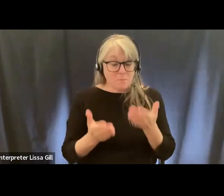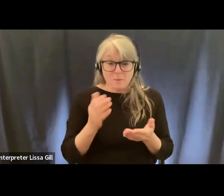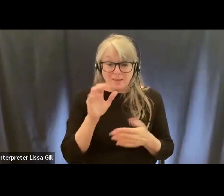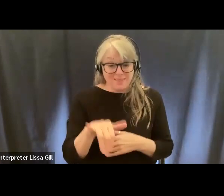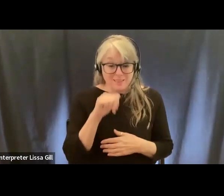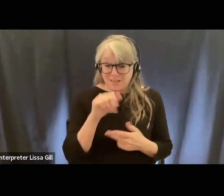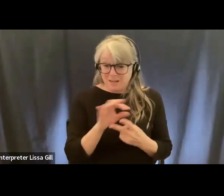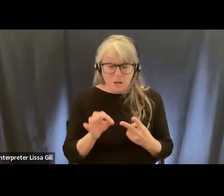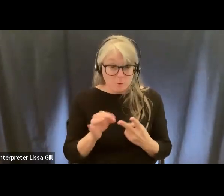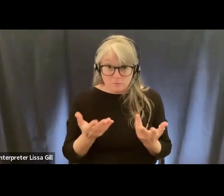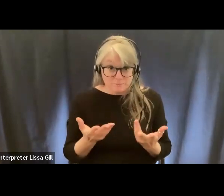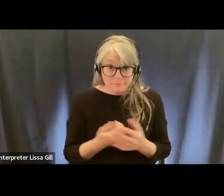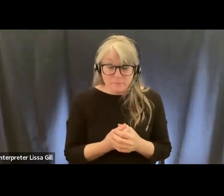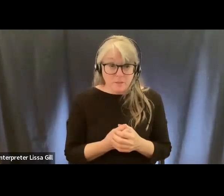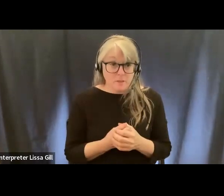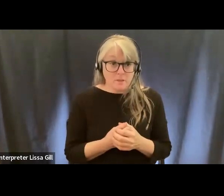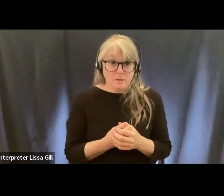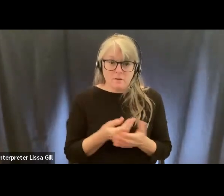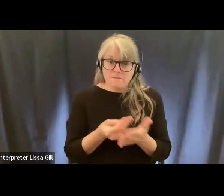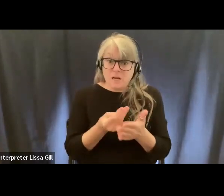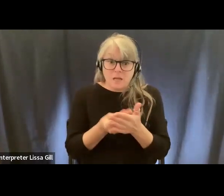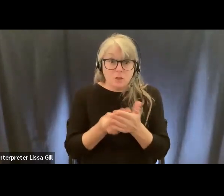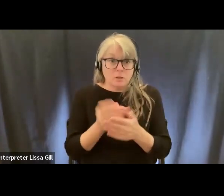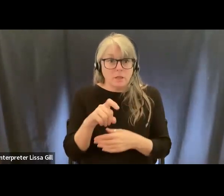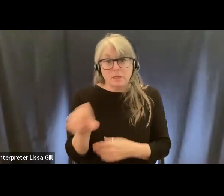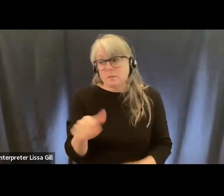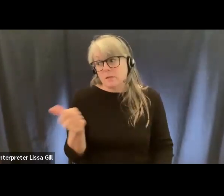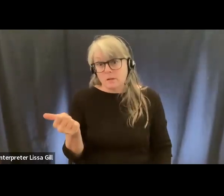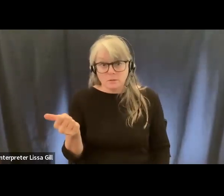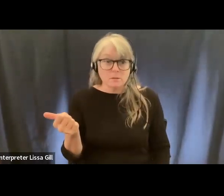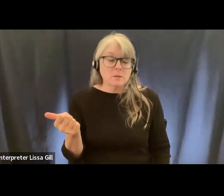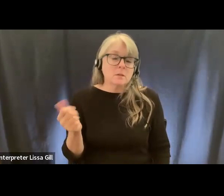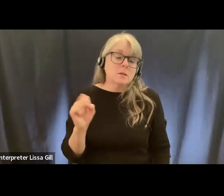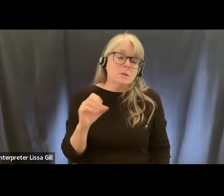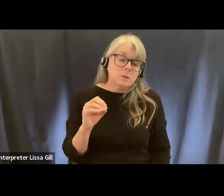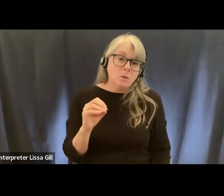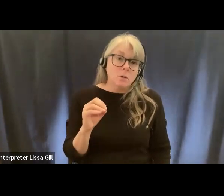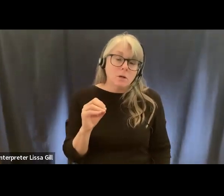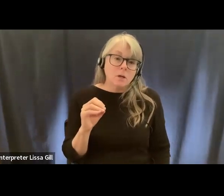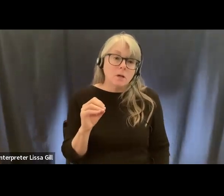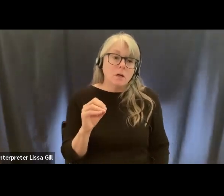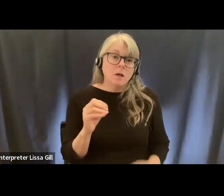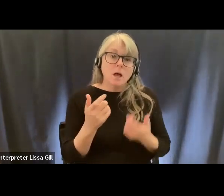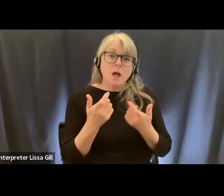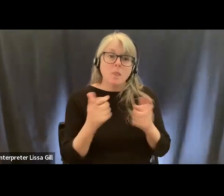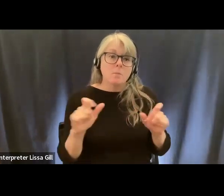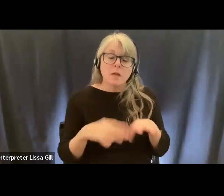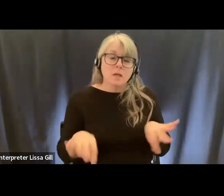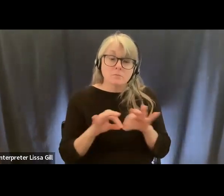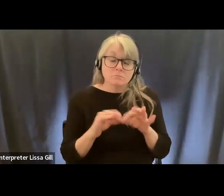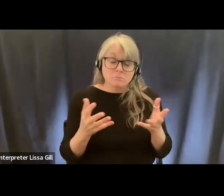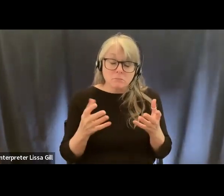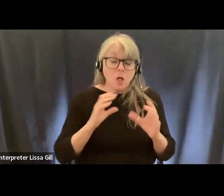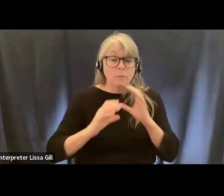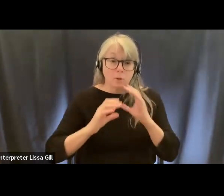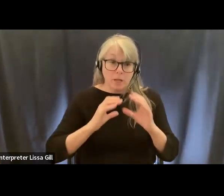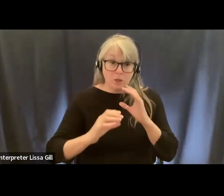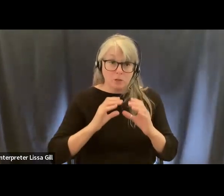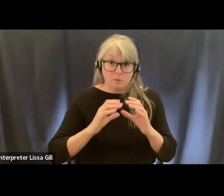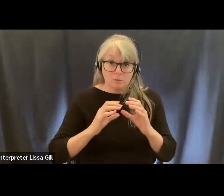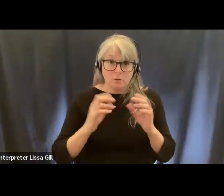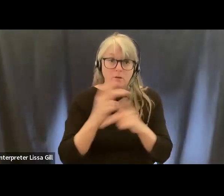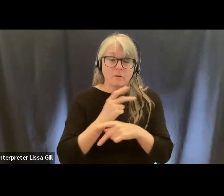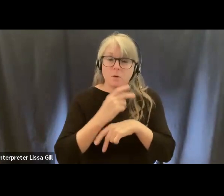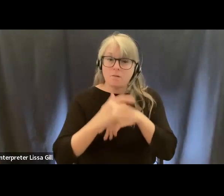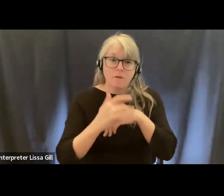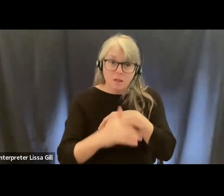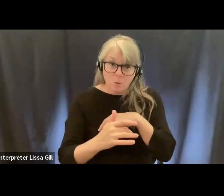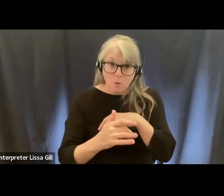You need, you know, financially you may need to do something else. So. The biggest thing is communication in finding out what's available and what they need.